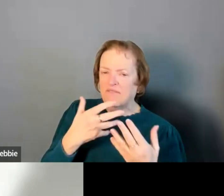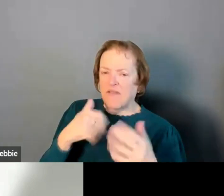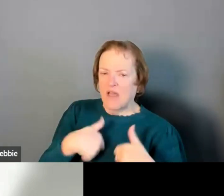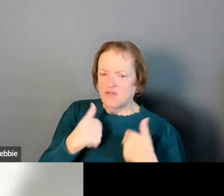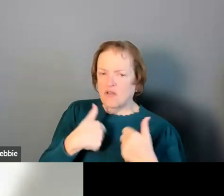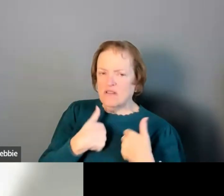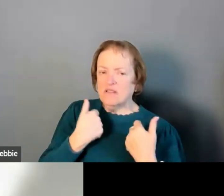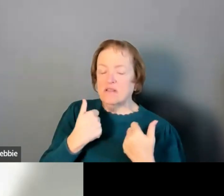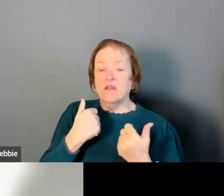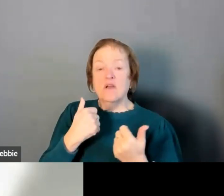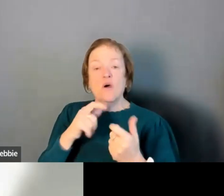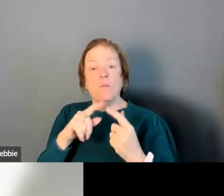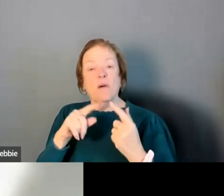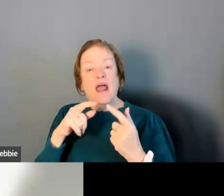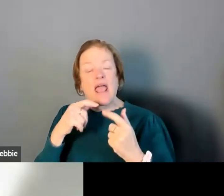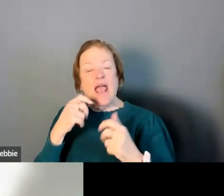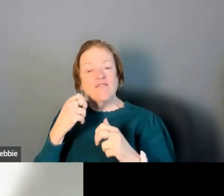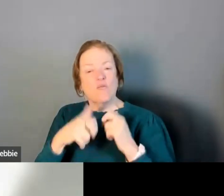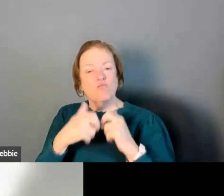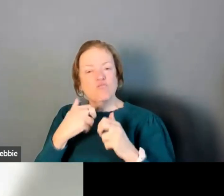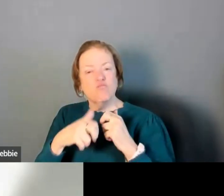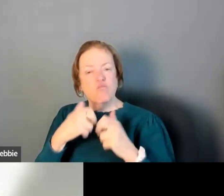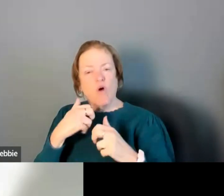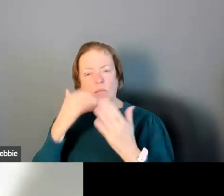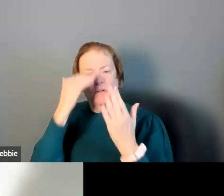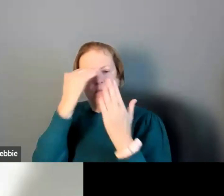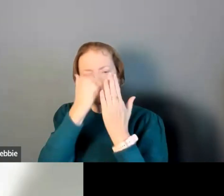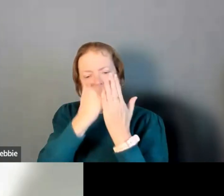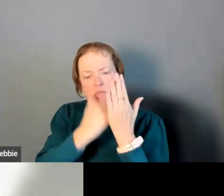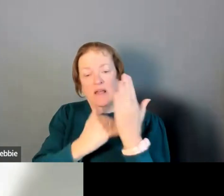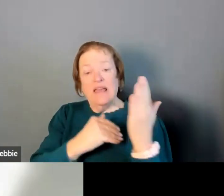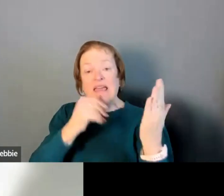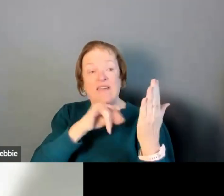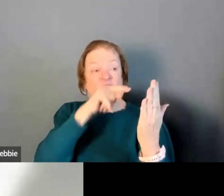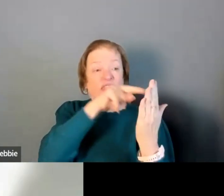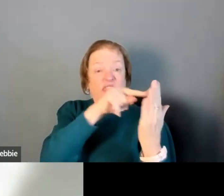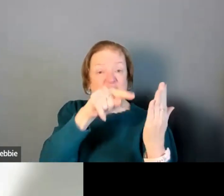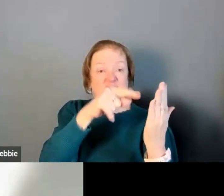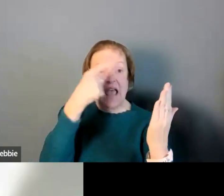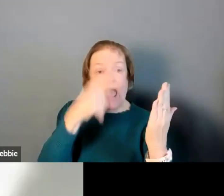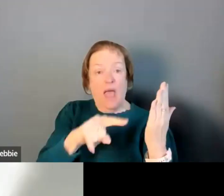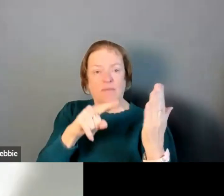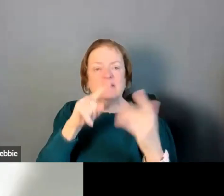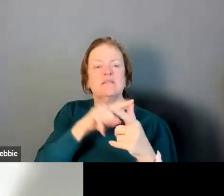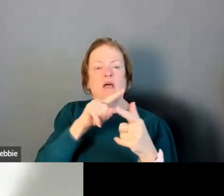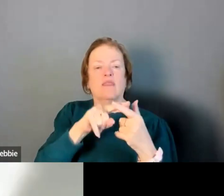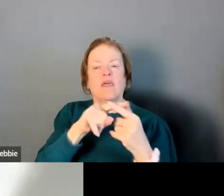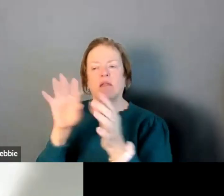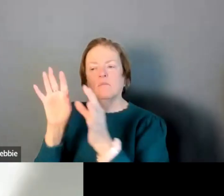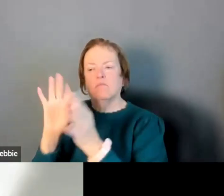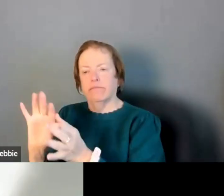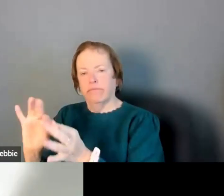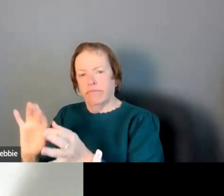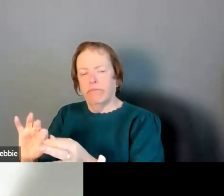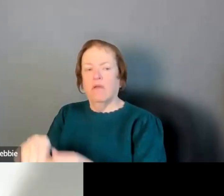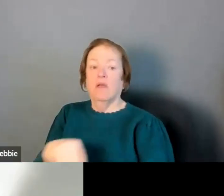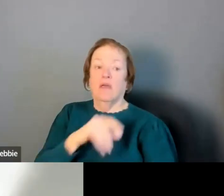guide that I have, and I'll be more than happy to share it with anybody that would like it. It's not it does not it has a lot of different things on there,